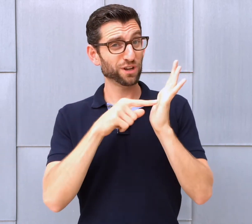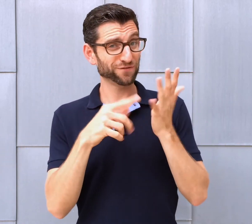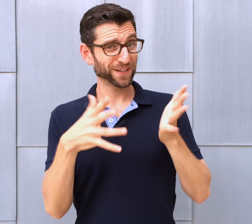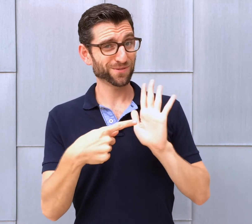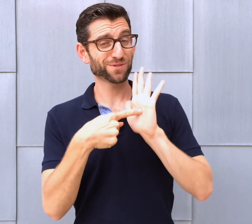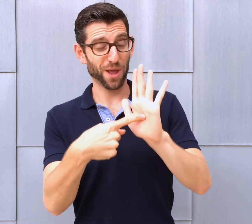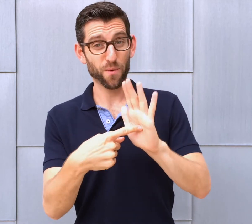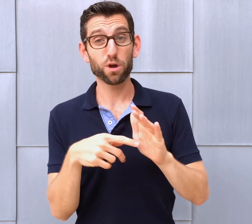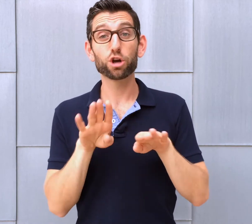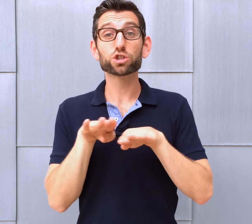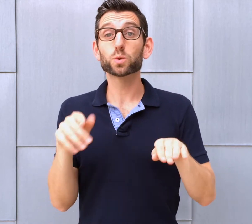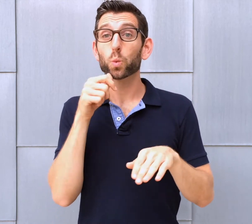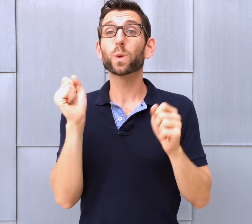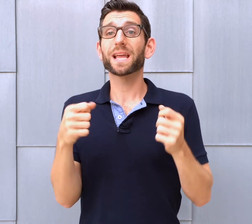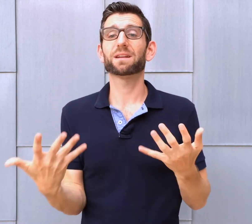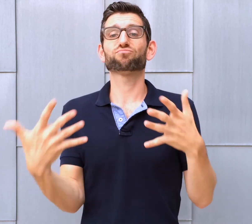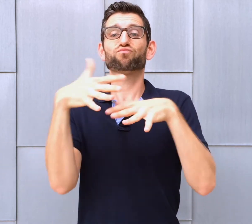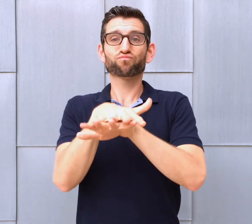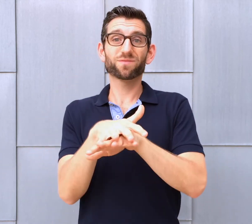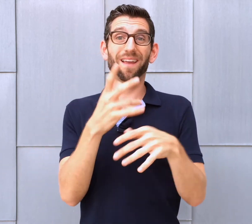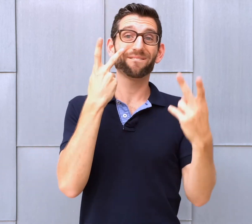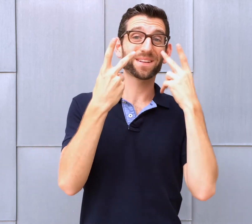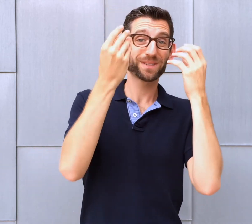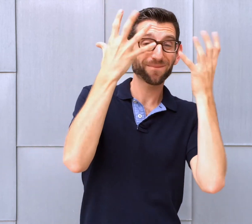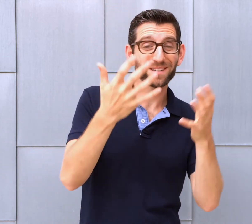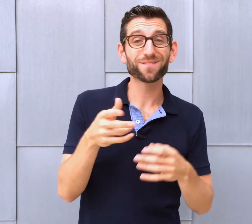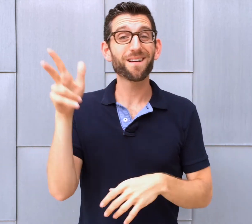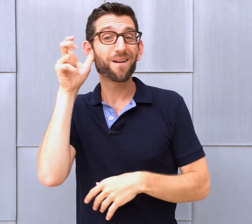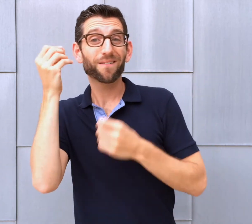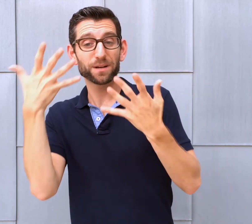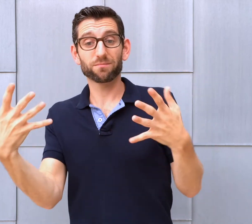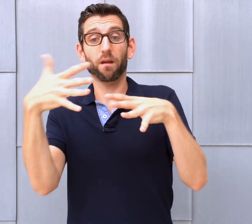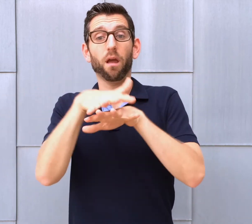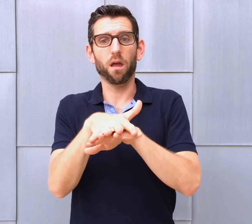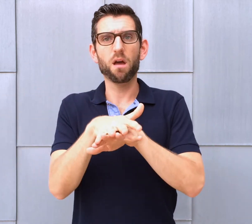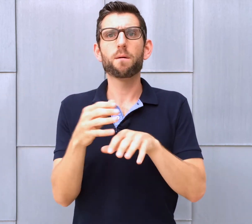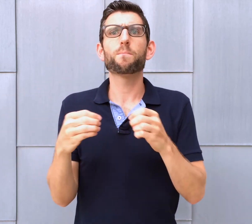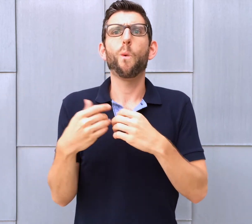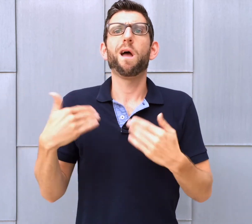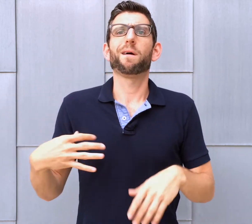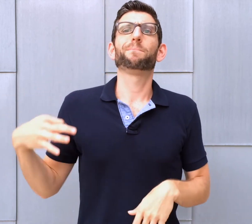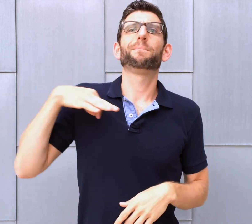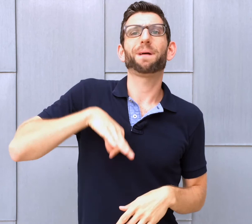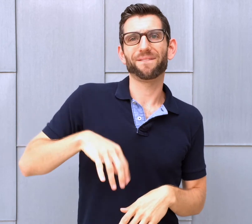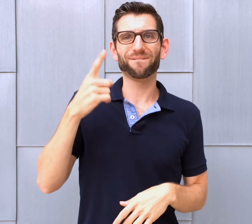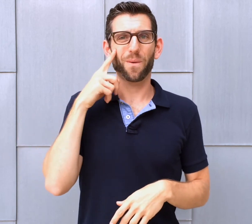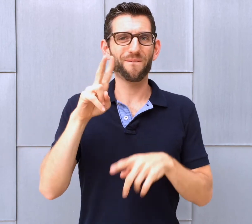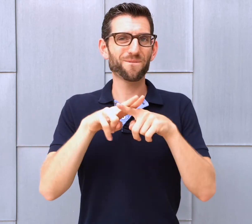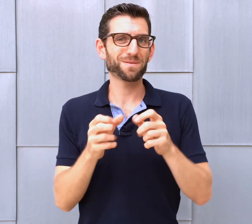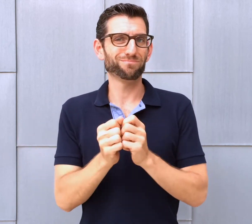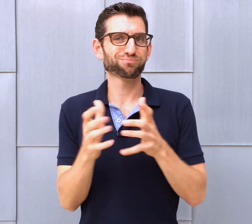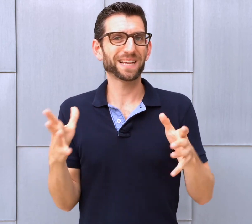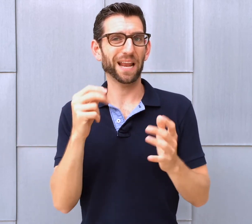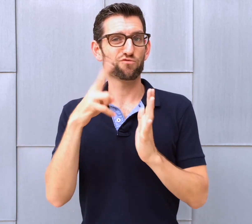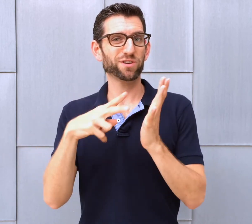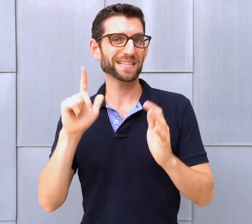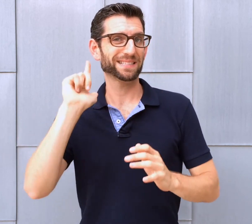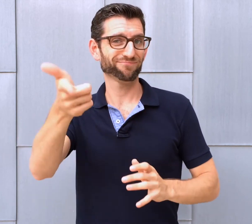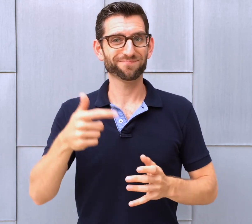Research has shown that children who are able to use visual and auditory information together get more benefits for vocabulary growth and reading ability later on.